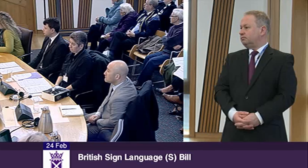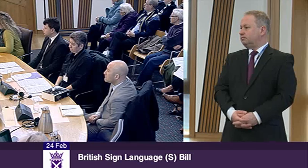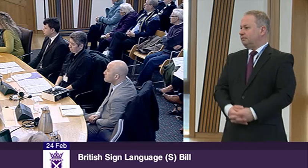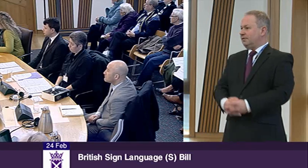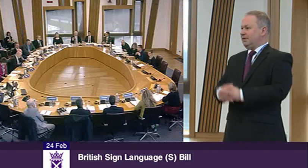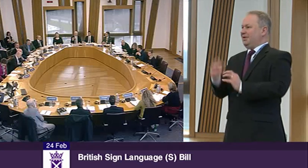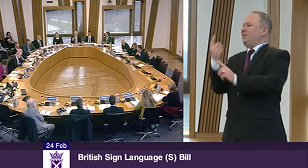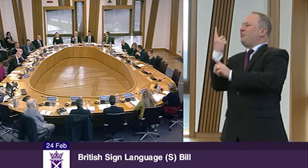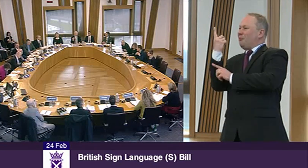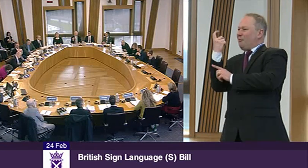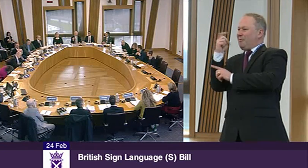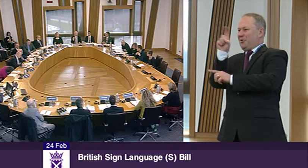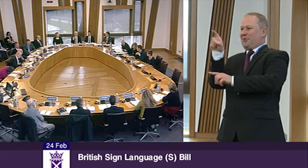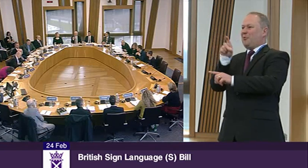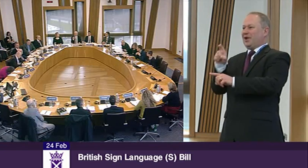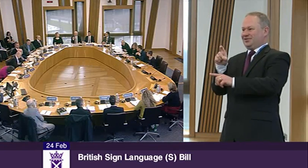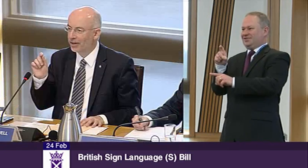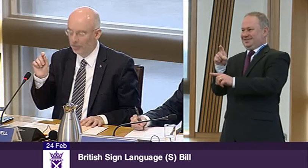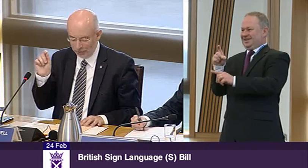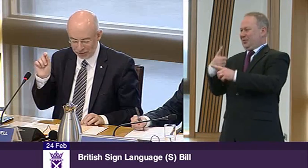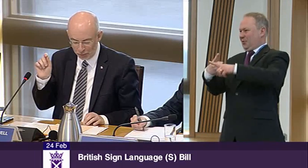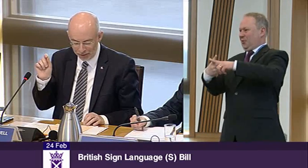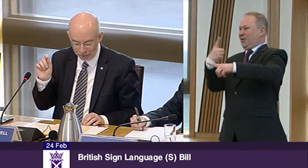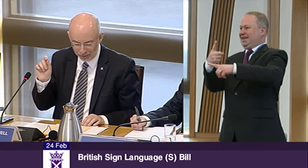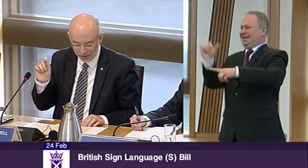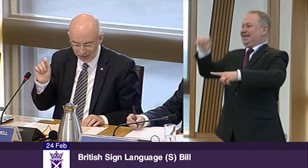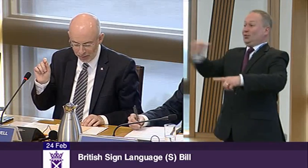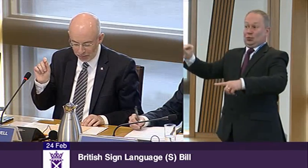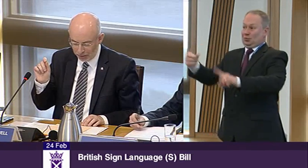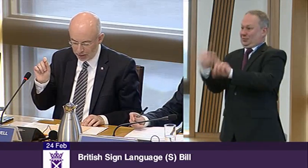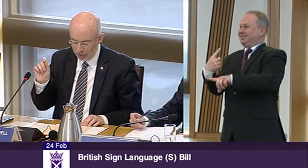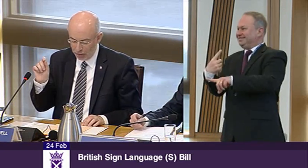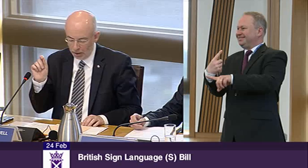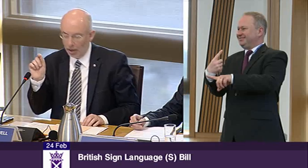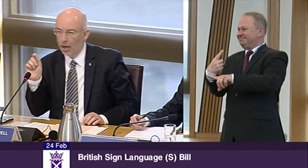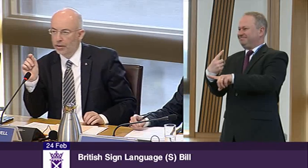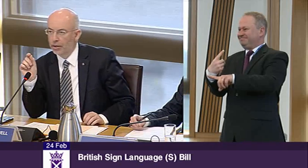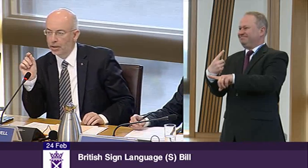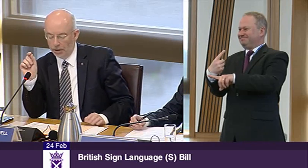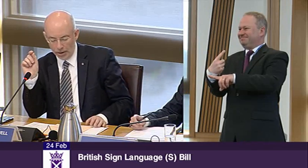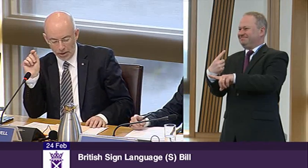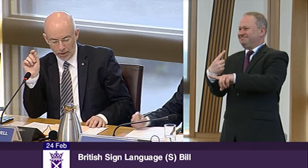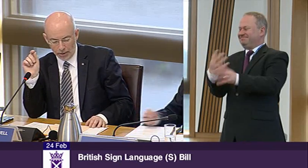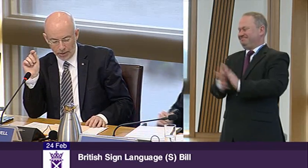The Convener: I have a final question and I am looking for very quick yes or no answers.